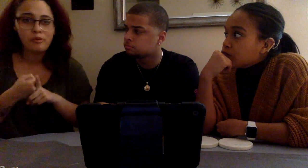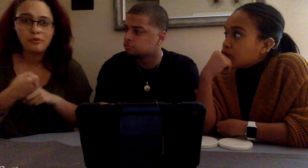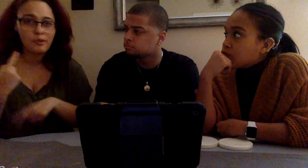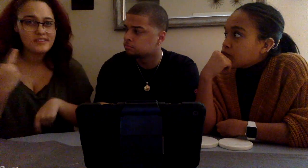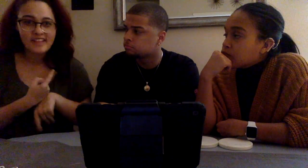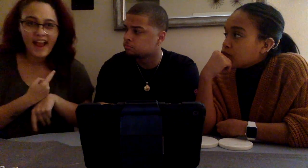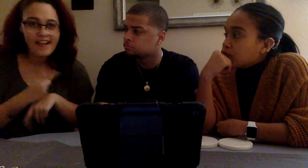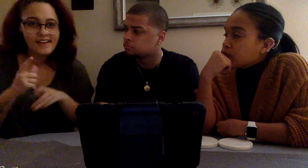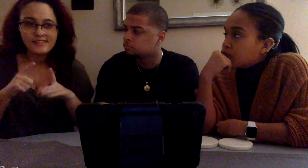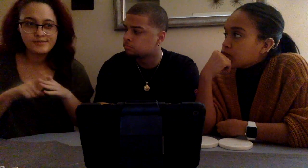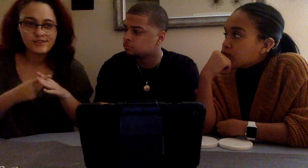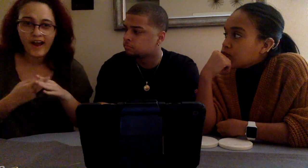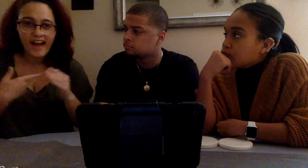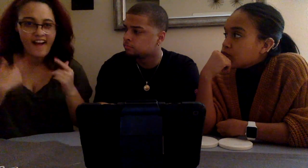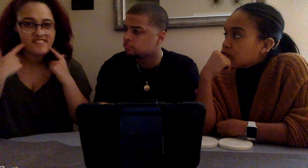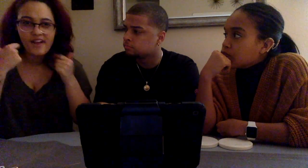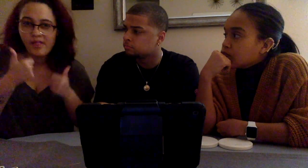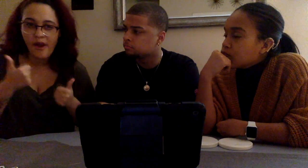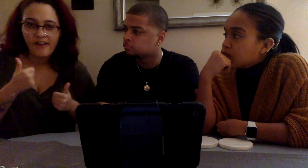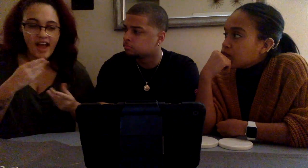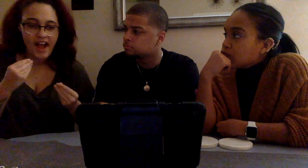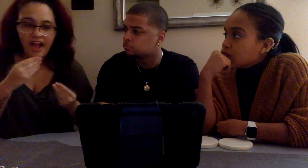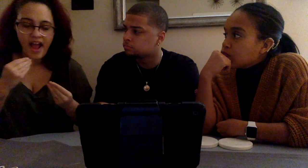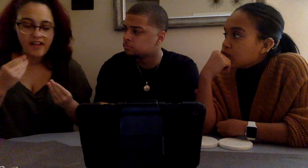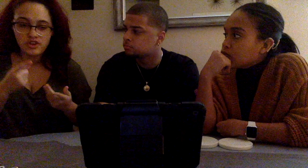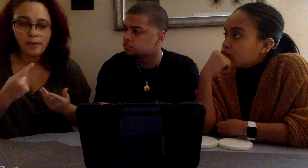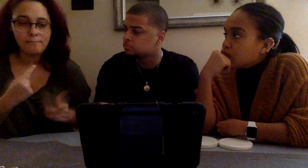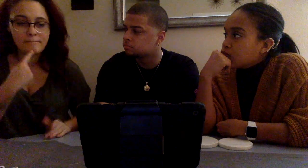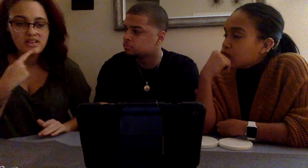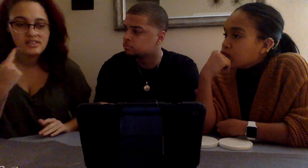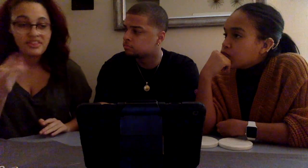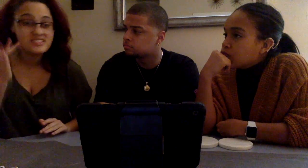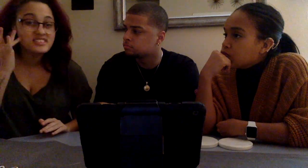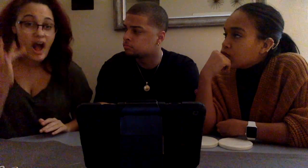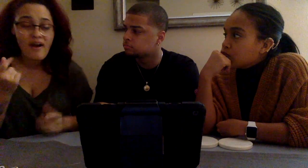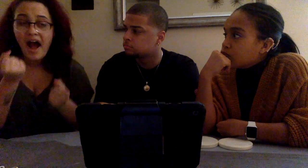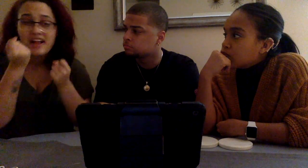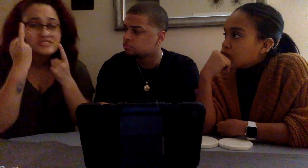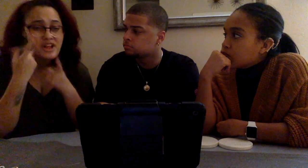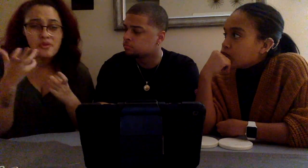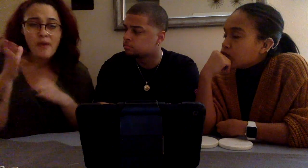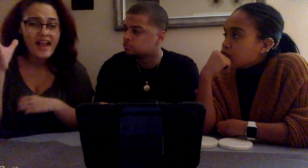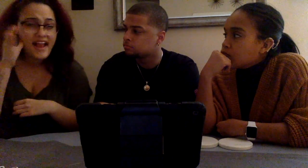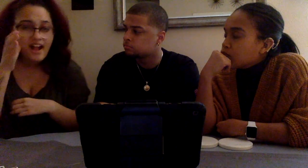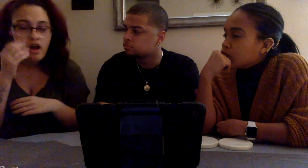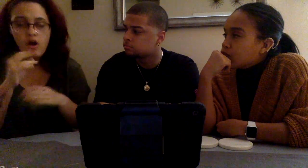and BOOM, one day, you are starting to experience hearing loss. You miss hearing the sounds which I get it. You want to hear again.